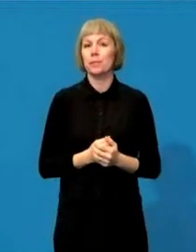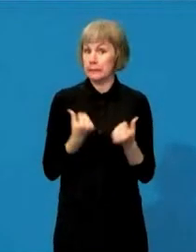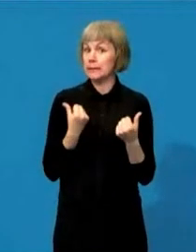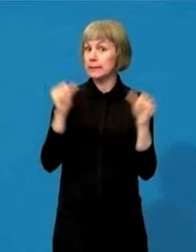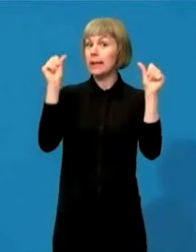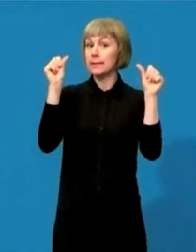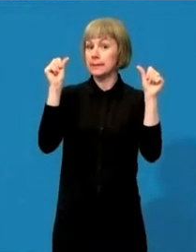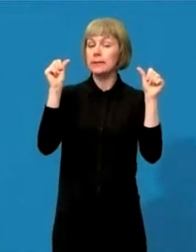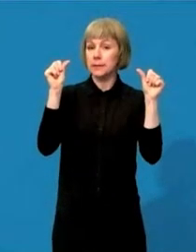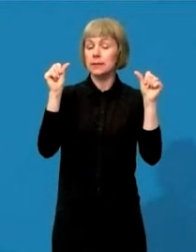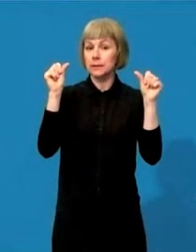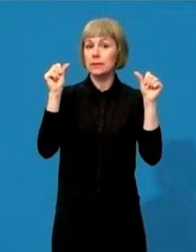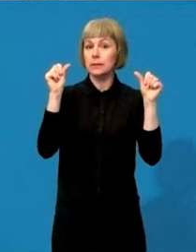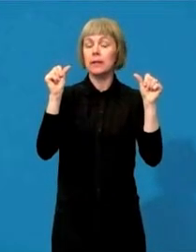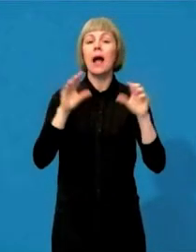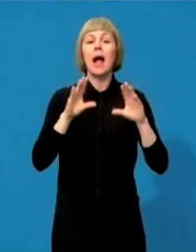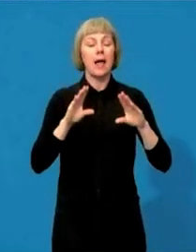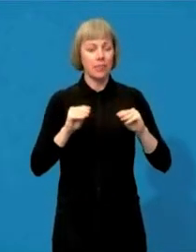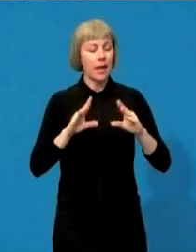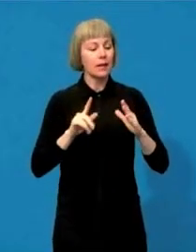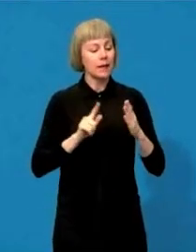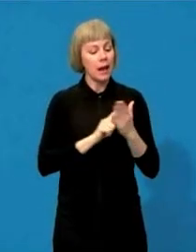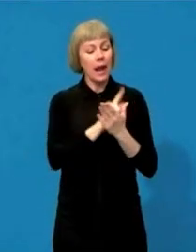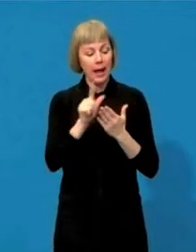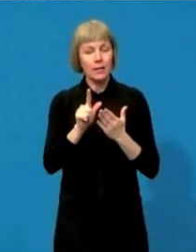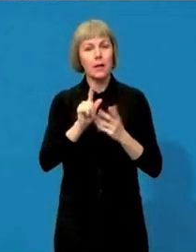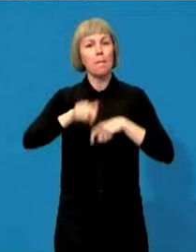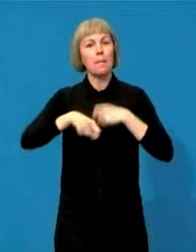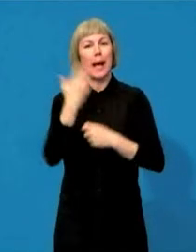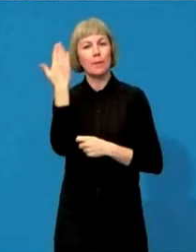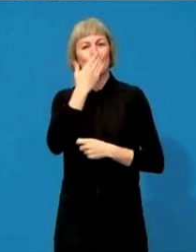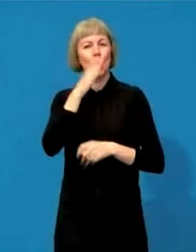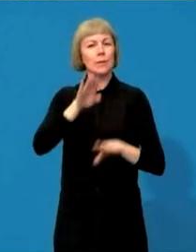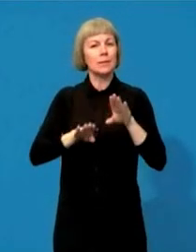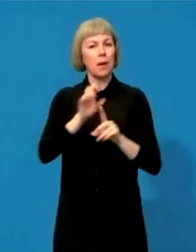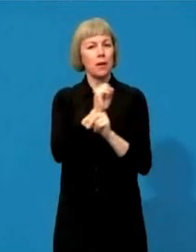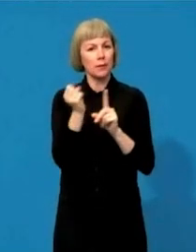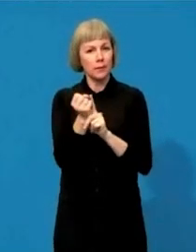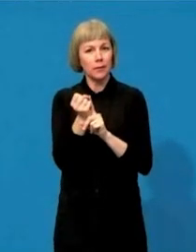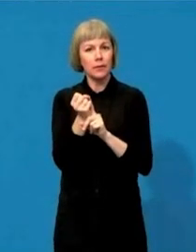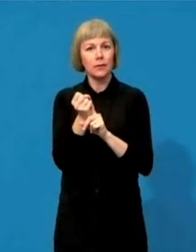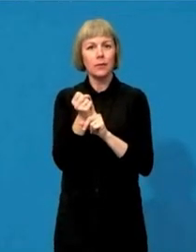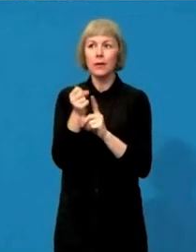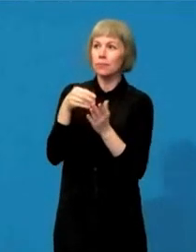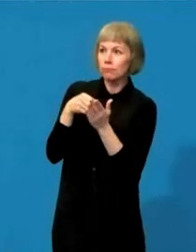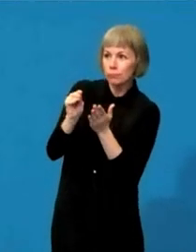his - some care given to him at school, but, again, it was the same situation.